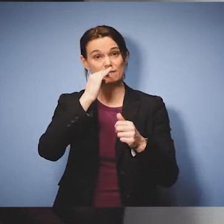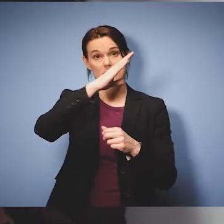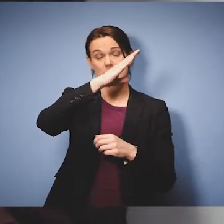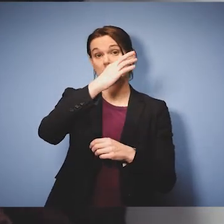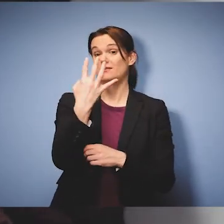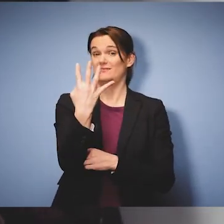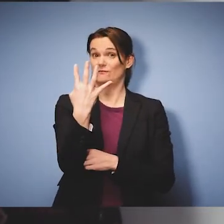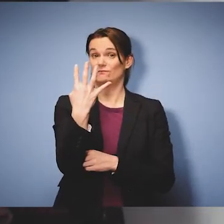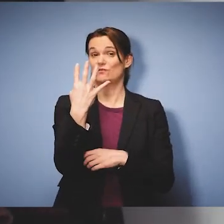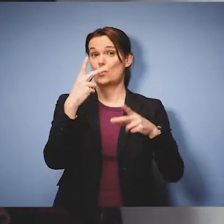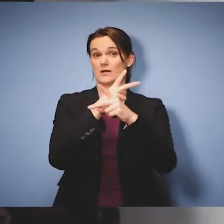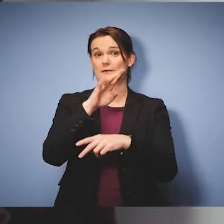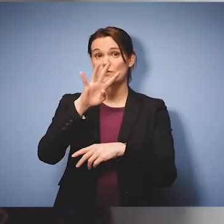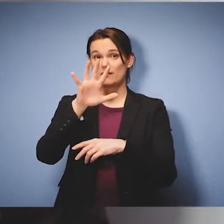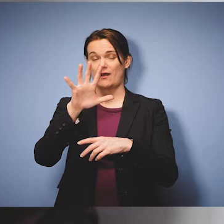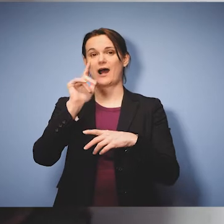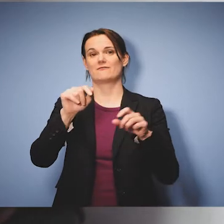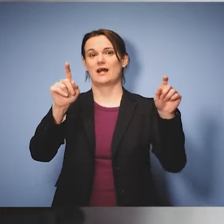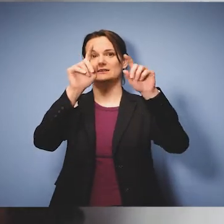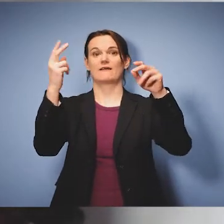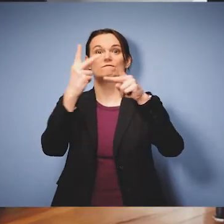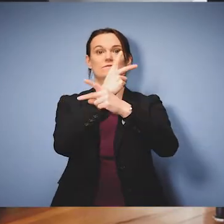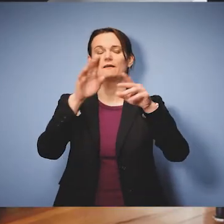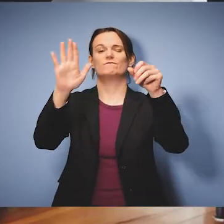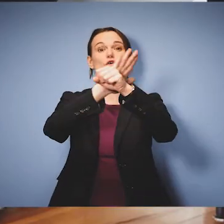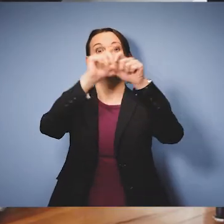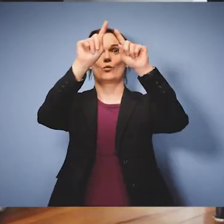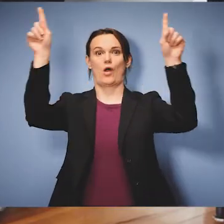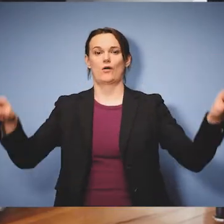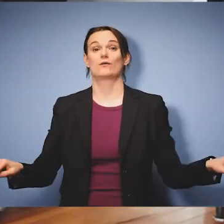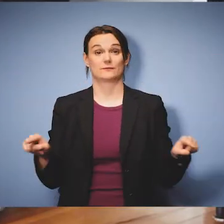That's what makes up your wall. And then your 45's make it a lot easier